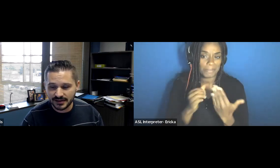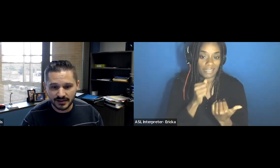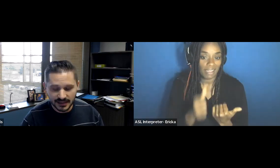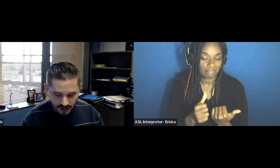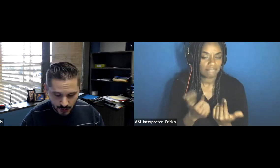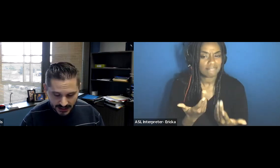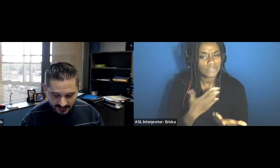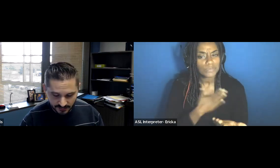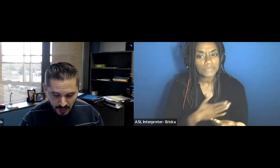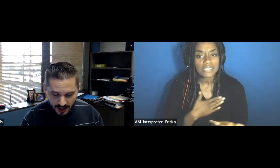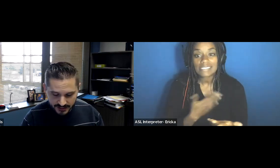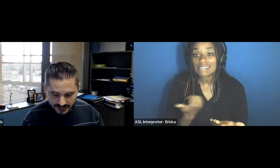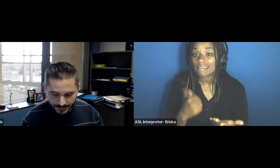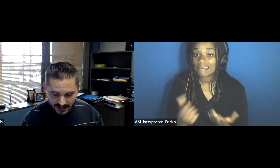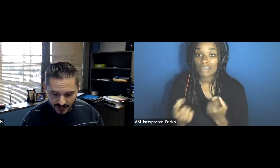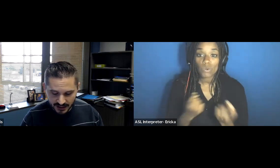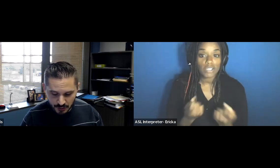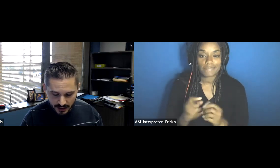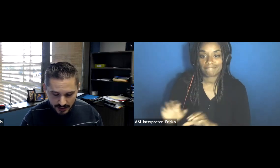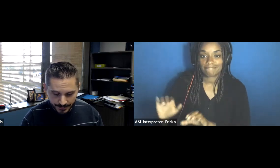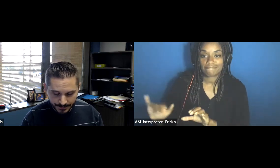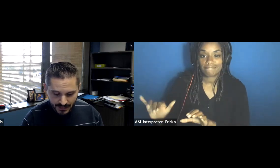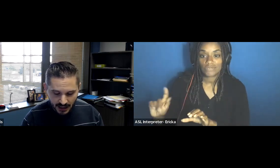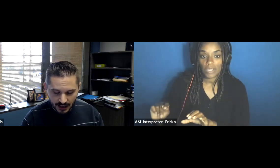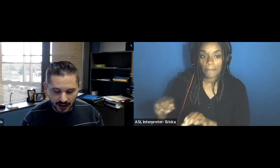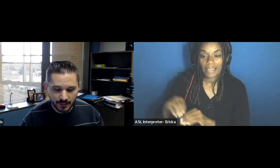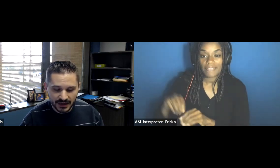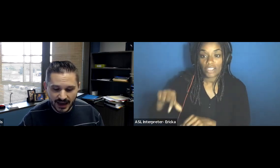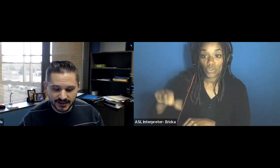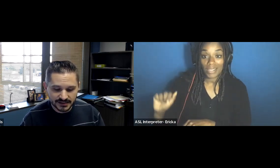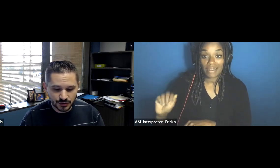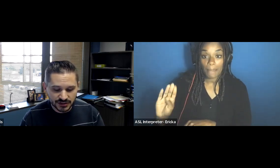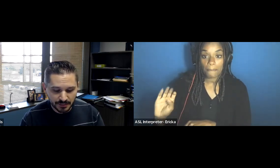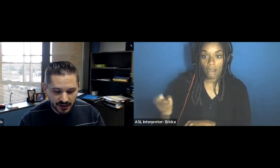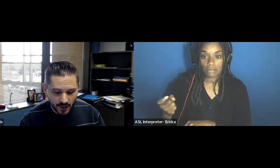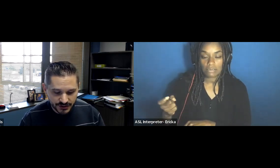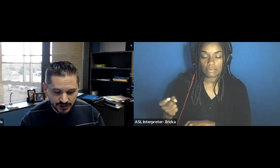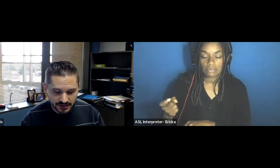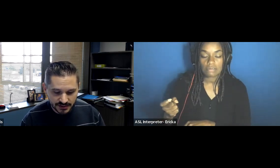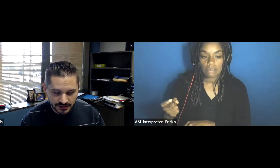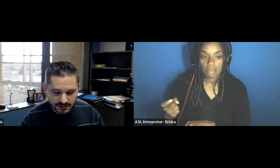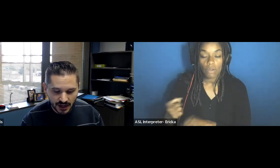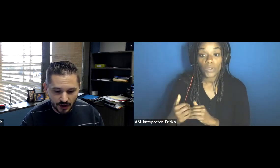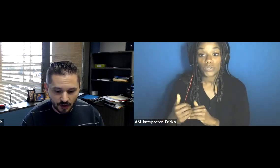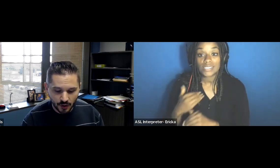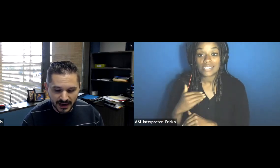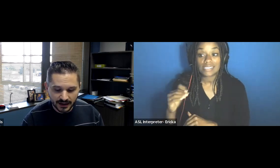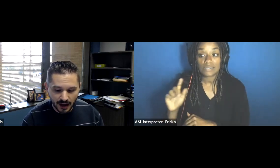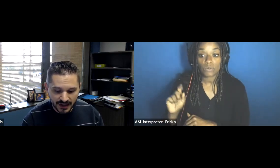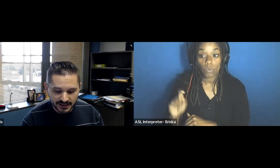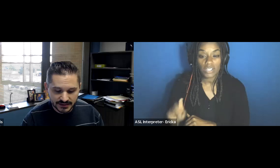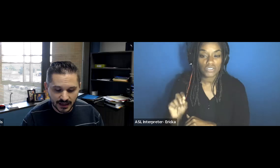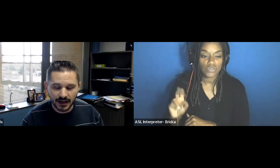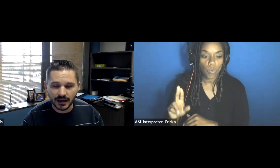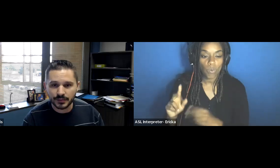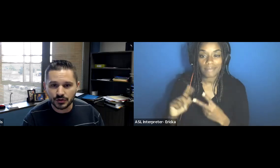So we may not get a chance for live question and answer.